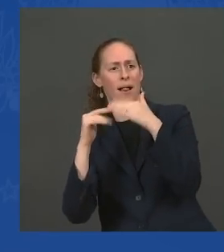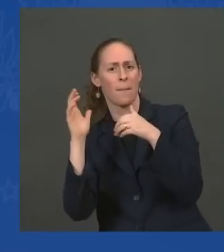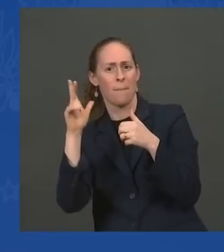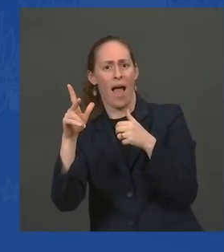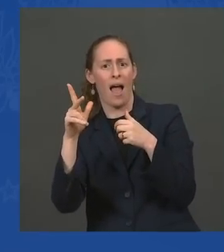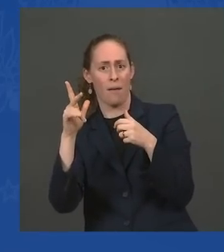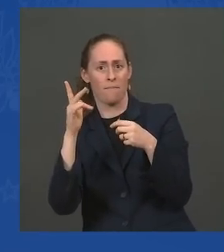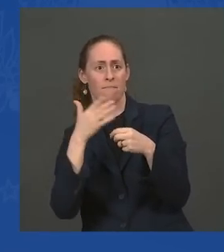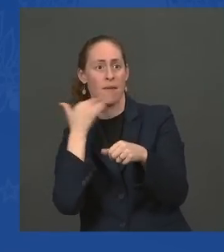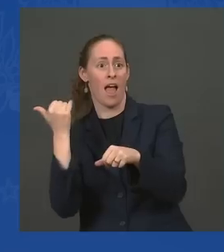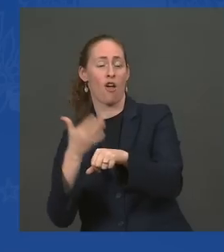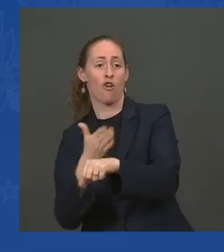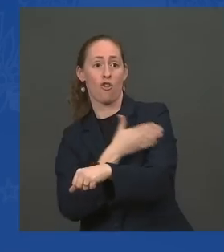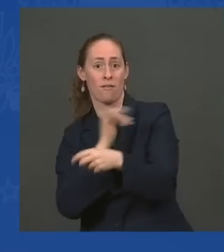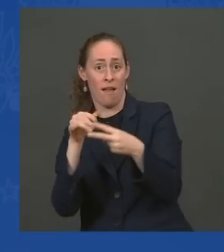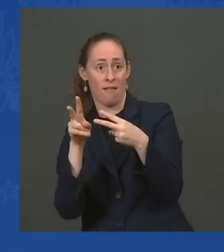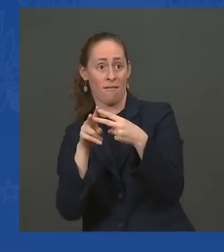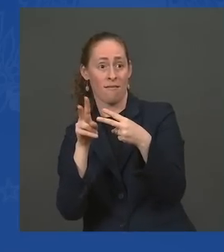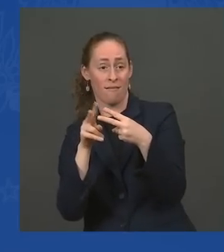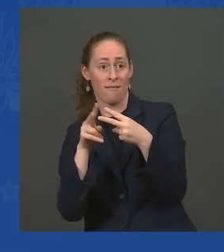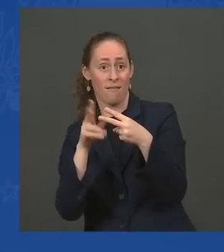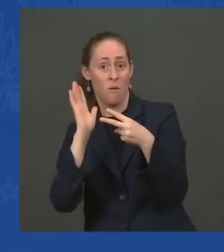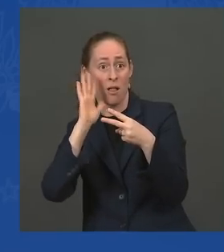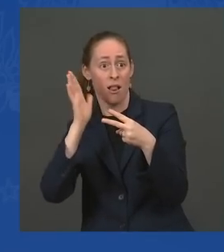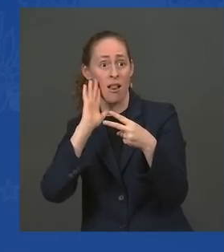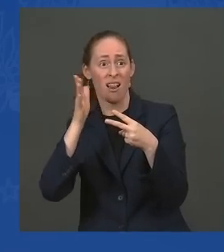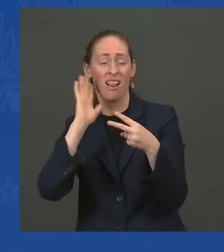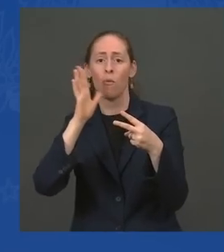will not add to inflationary pressures in the economy.